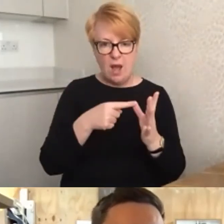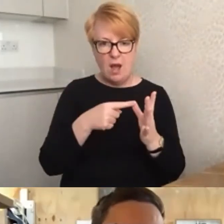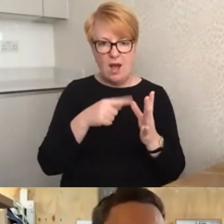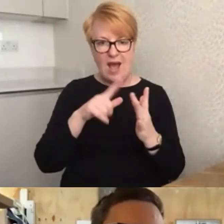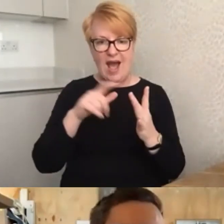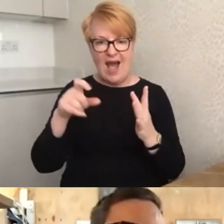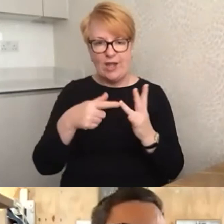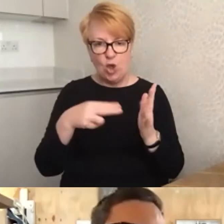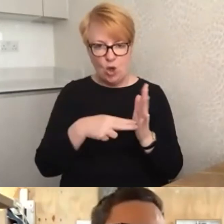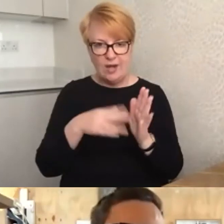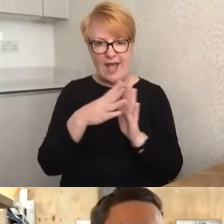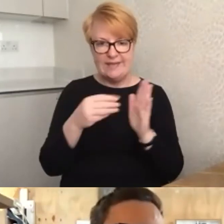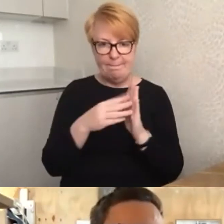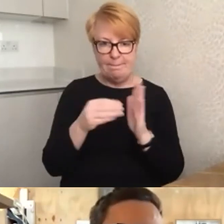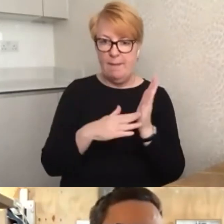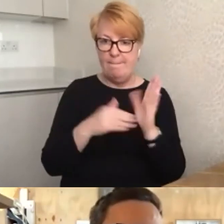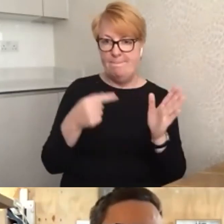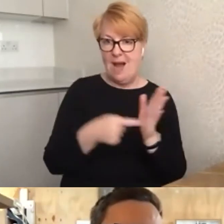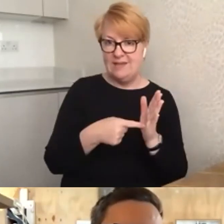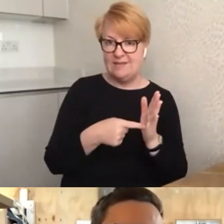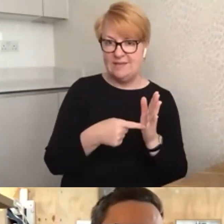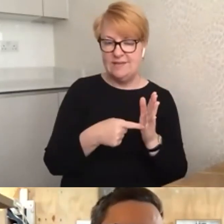And it's absolutely true. There's a lot of virtue signalling in arts organisations…